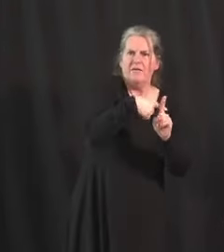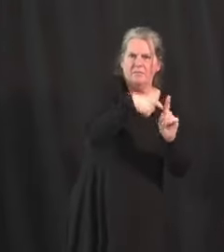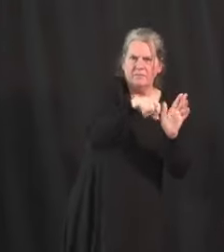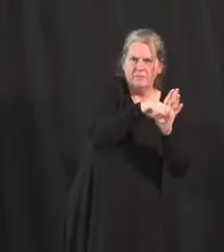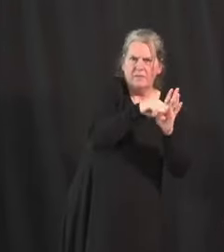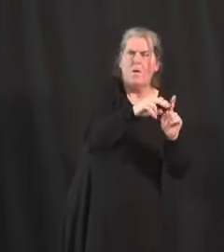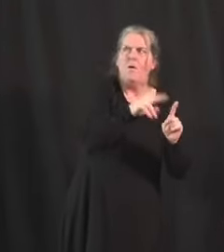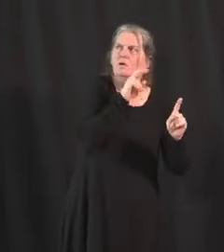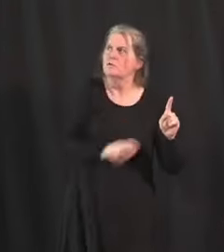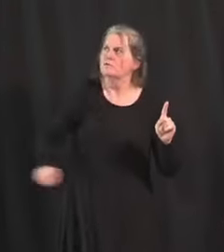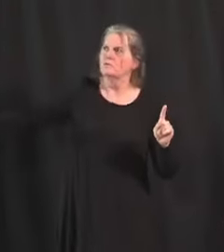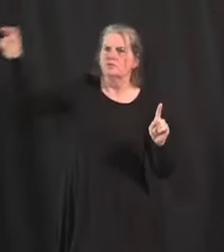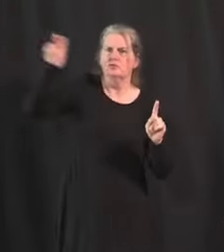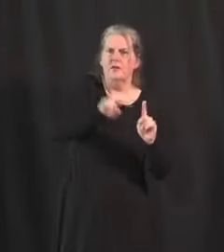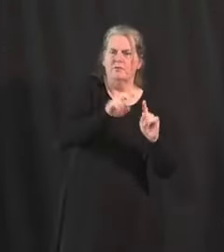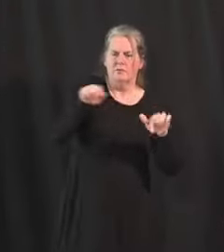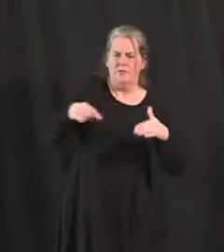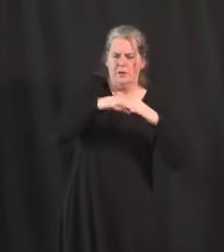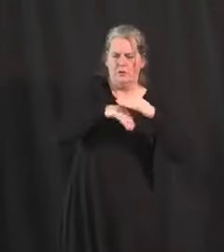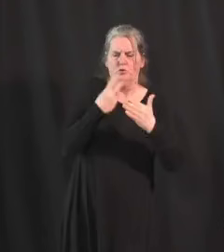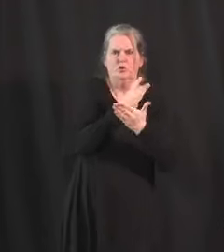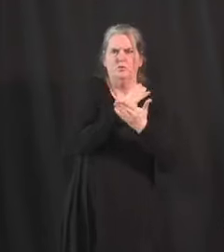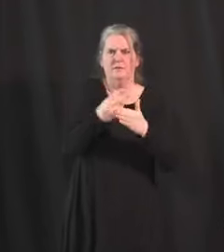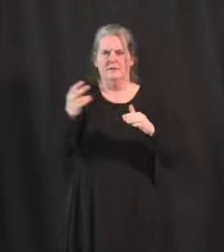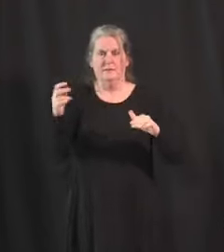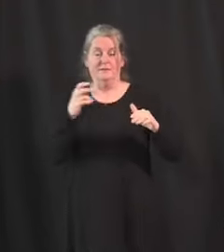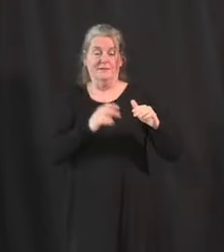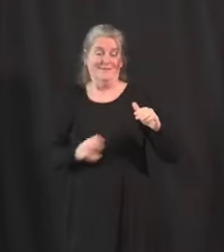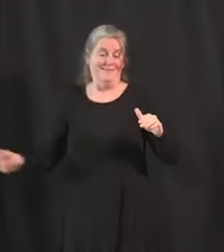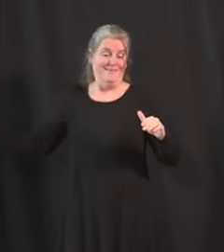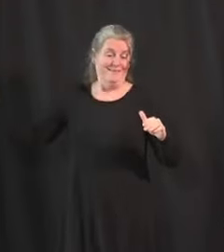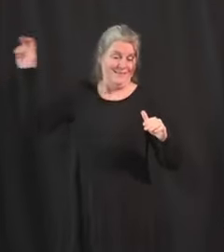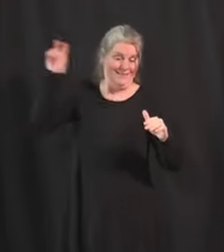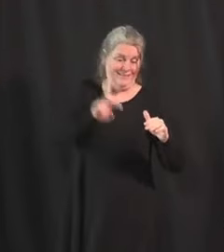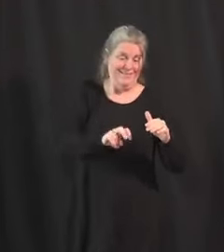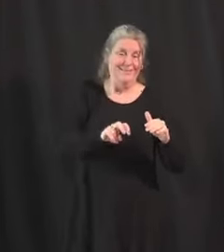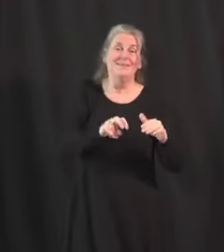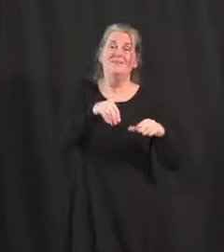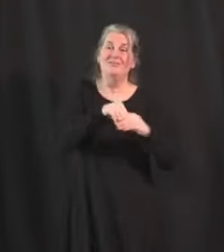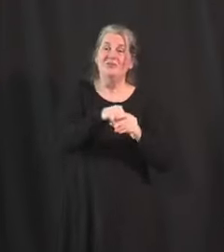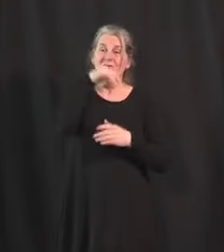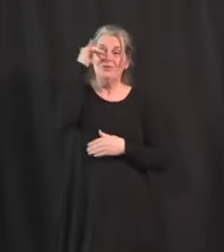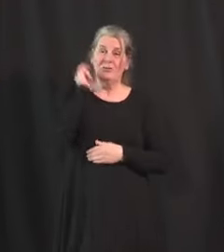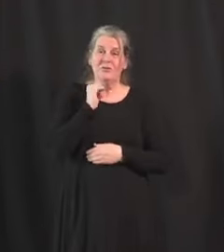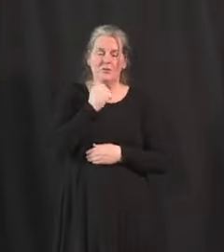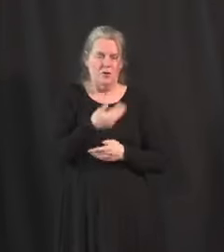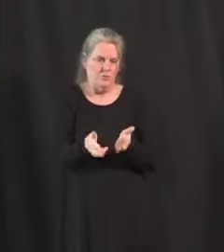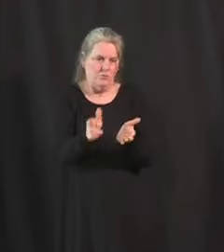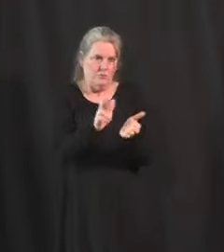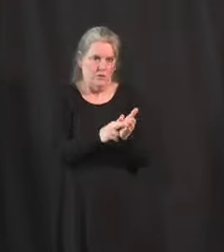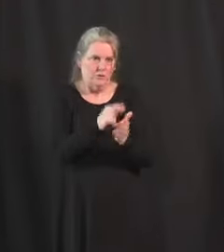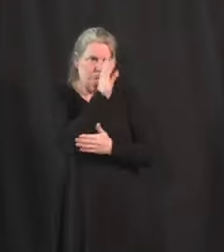WEEKS. WHEN YOU TRAVEL IN, YOU MUST REGISTER AND THEN GO DIRECTLY TO YOUR HOME OR OTHER AGREED UPON